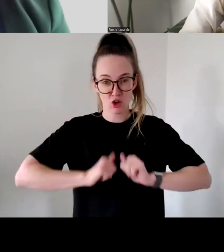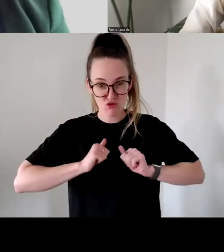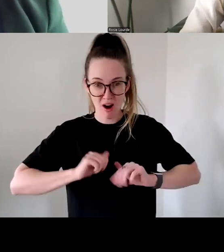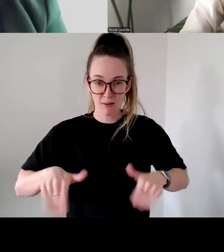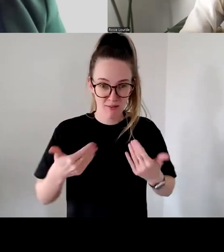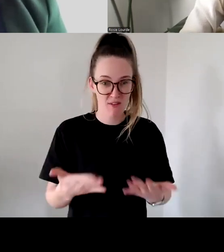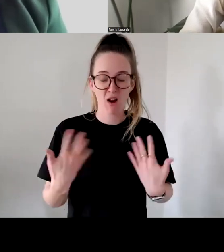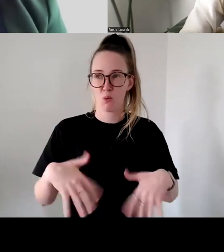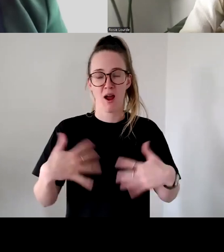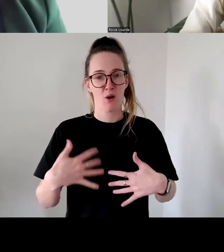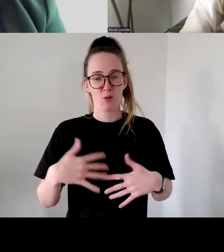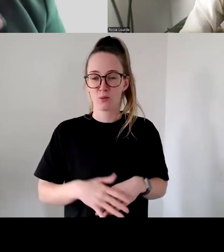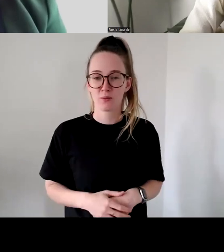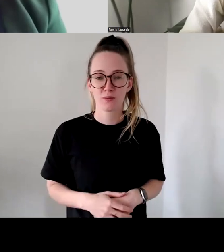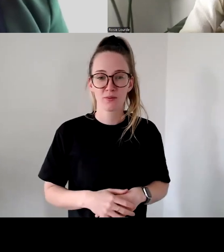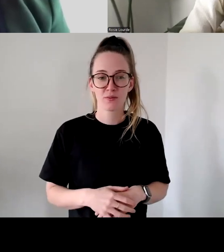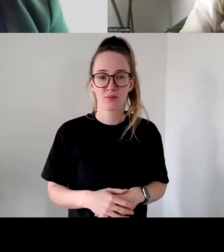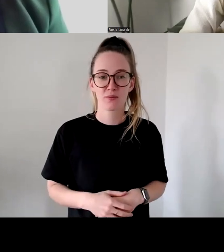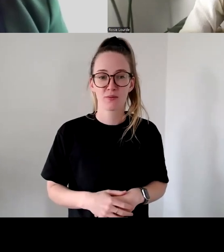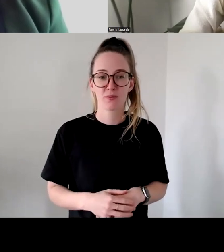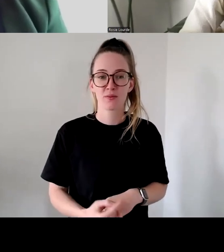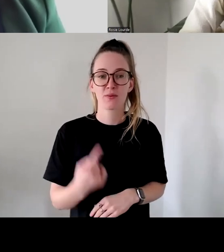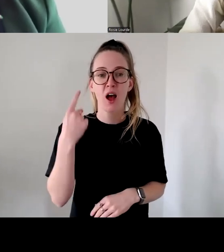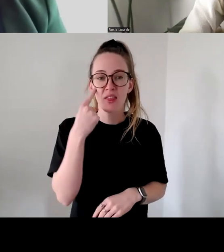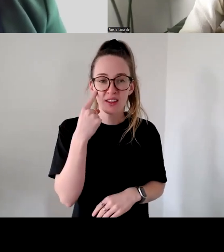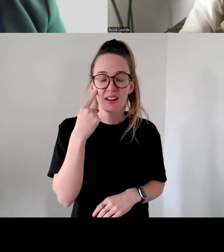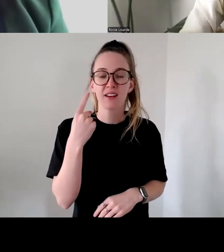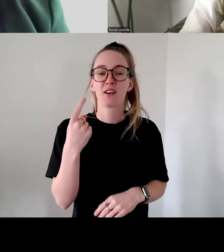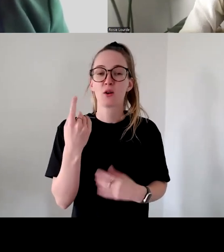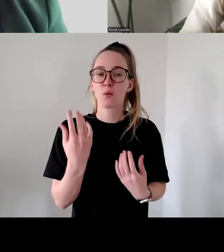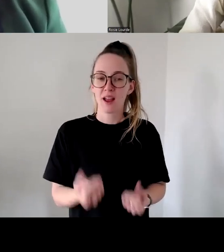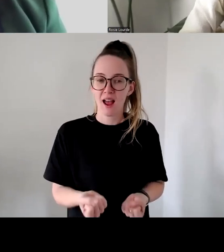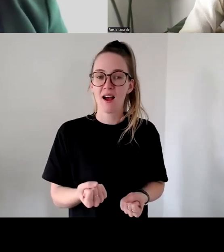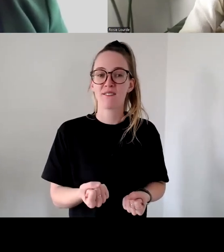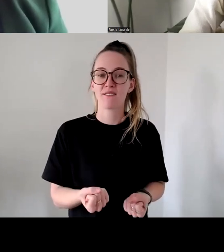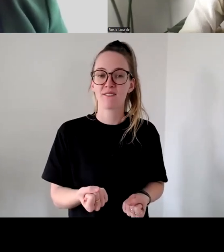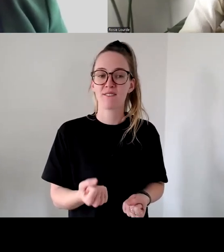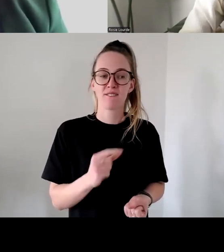So in lots of ways, I would say there are bits, and I think that is what our case